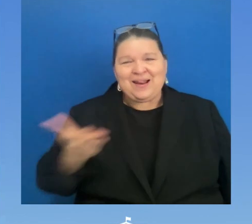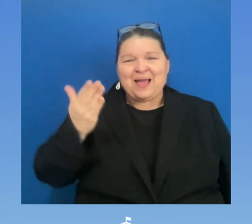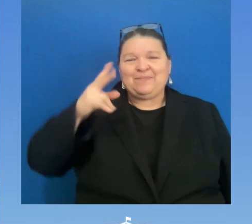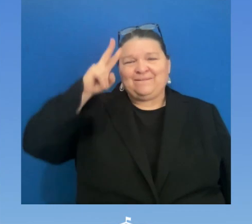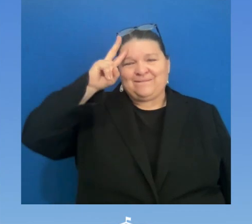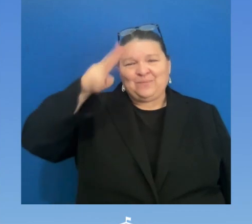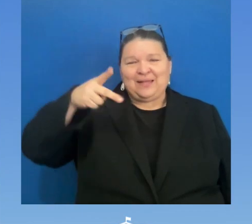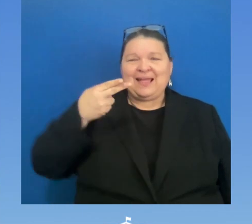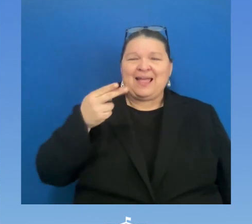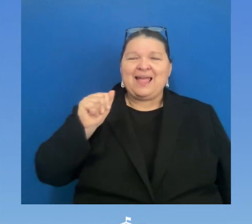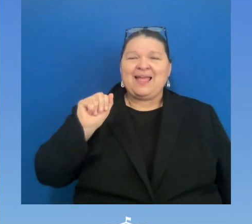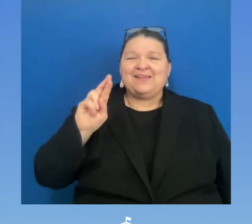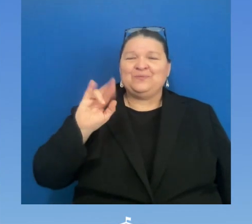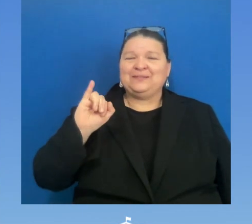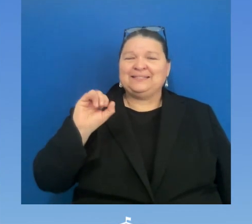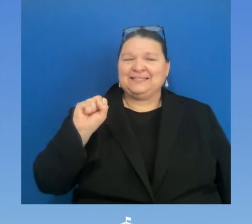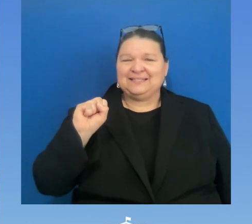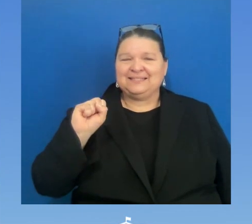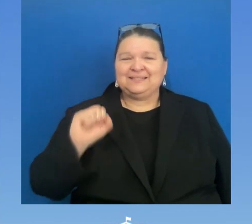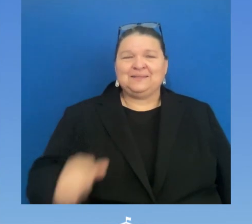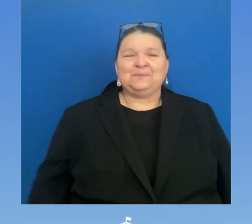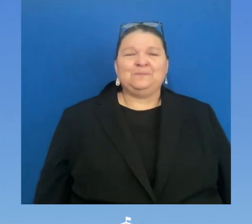The Vice President: Good afternoon, everyone.